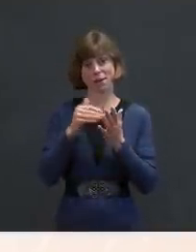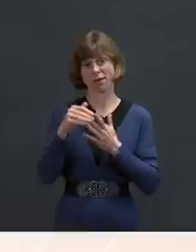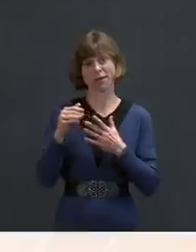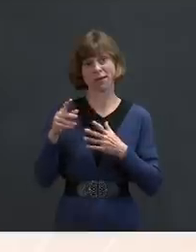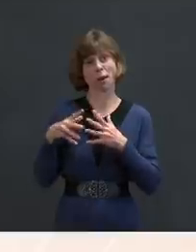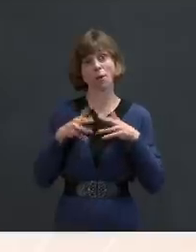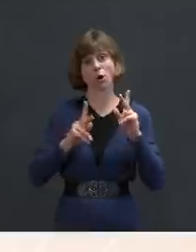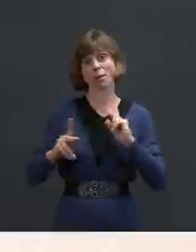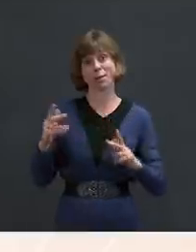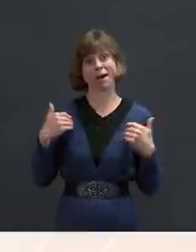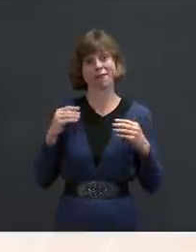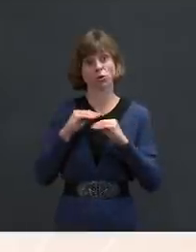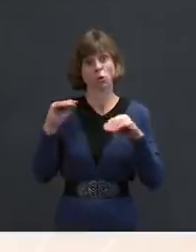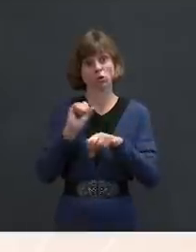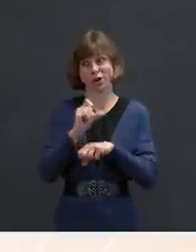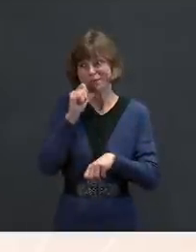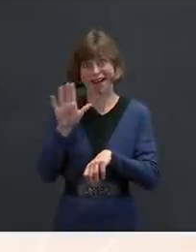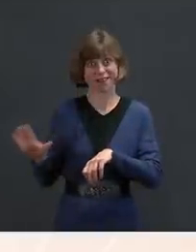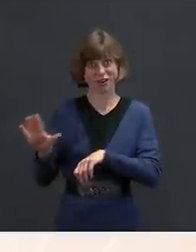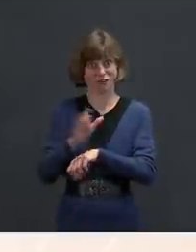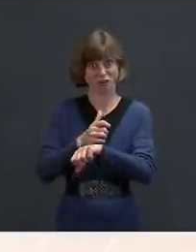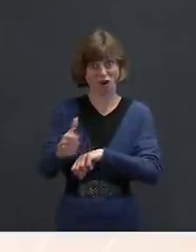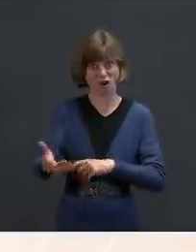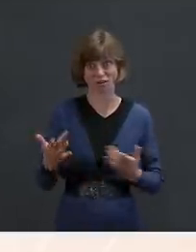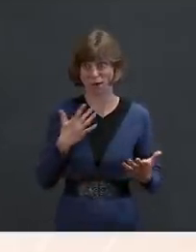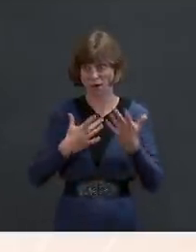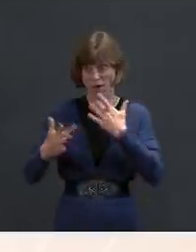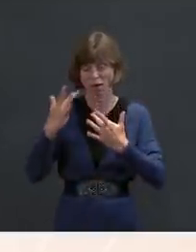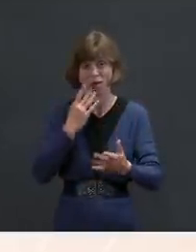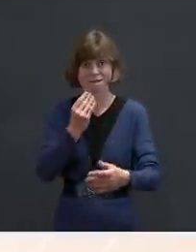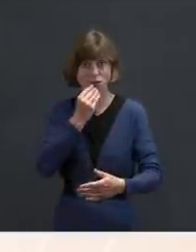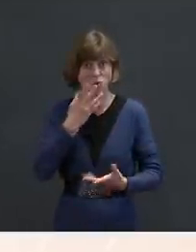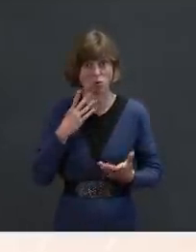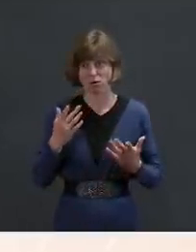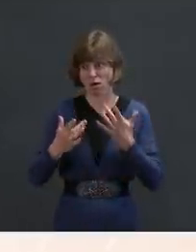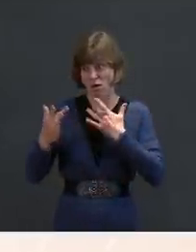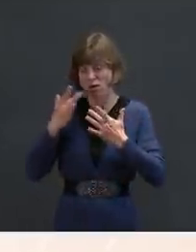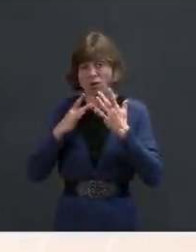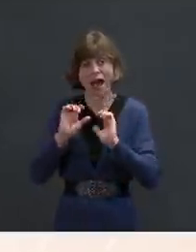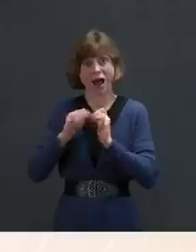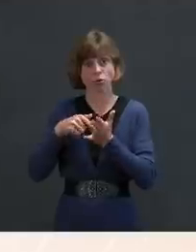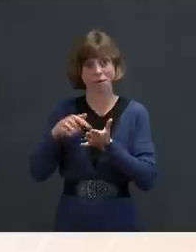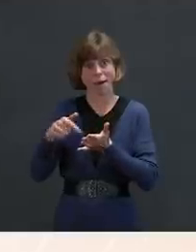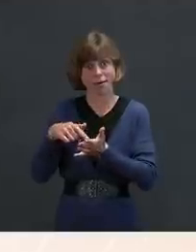but who will struggle to put food on the table, struggle to make ends meet, and struggle to live with the dignity they deserve.